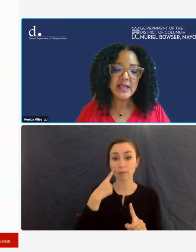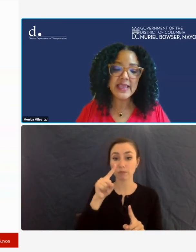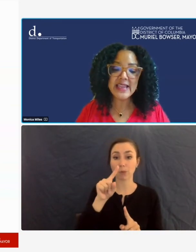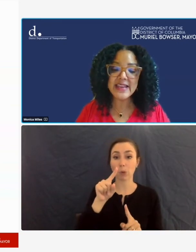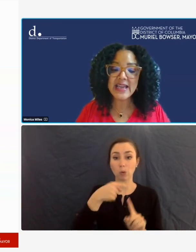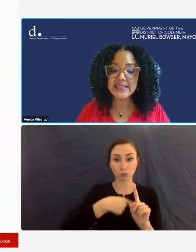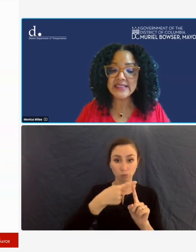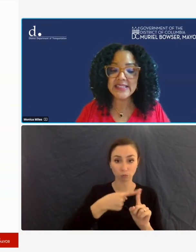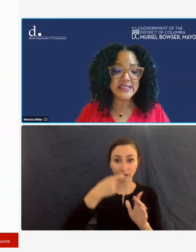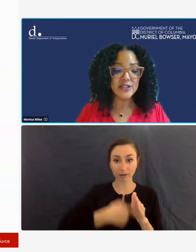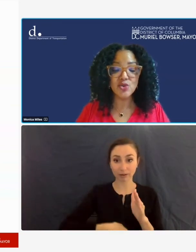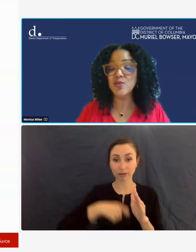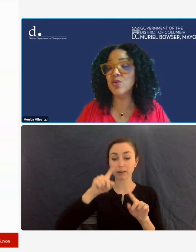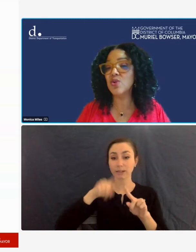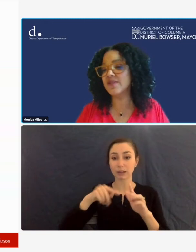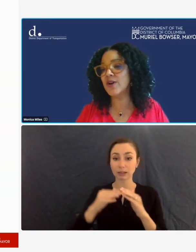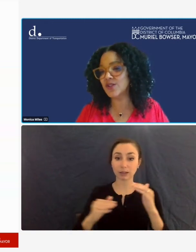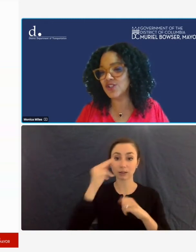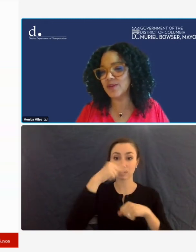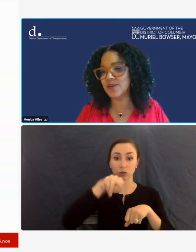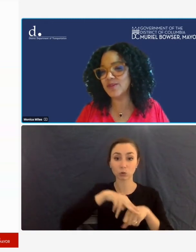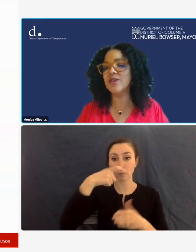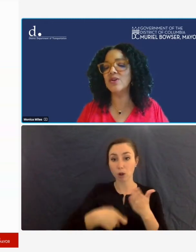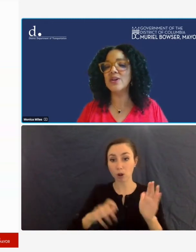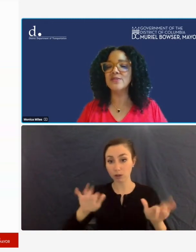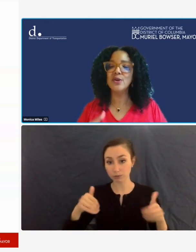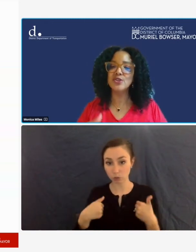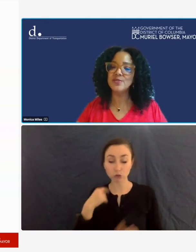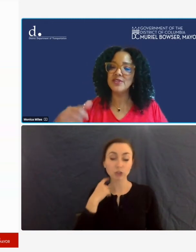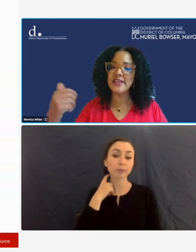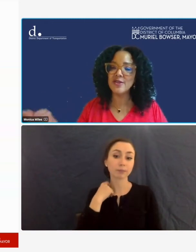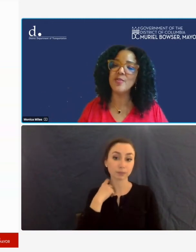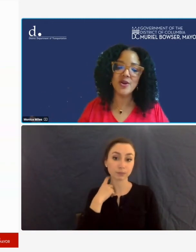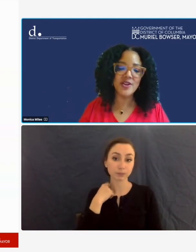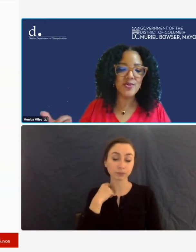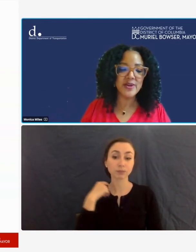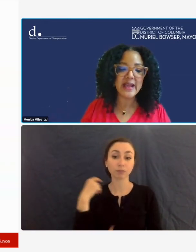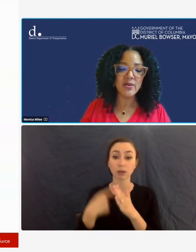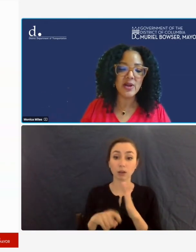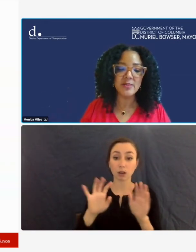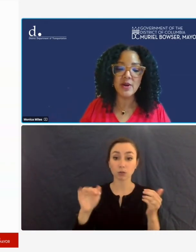cannot exceed the normal cost of ownership so the cost of ownership to that other party who now um